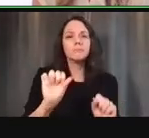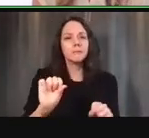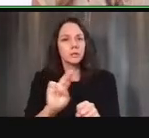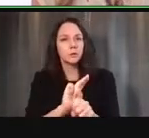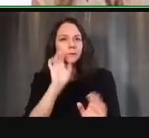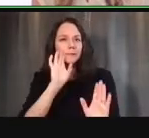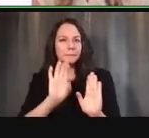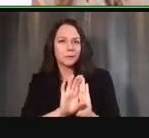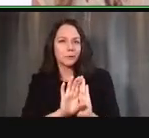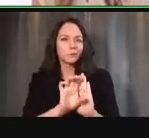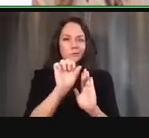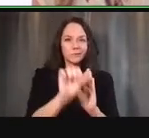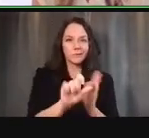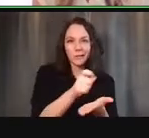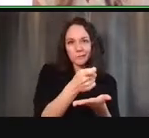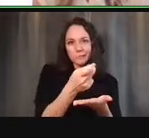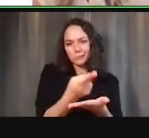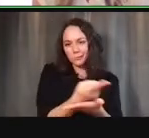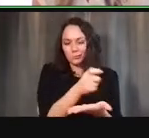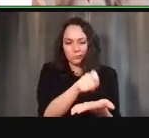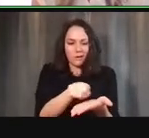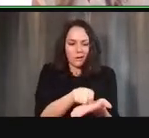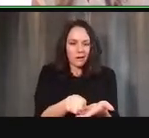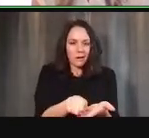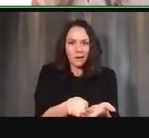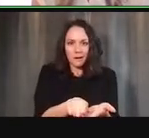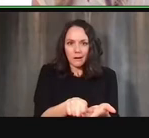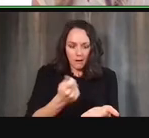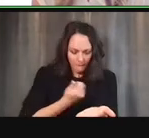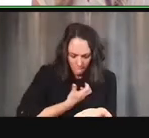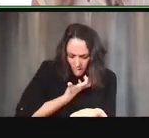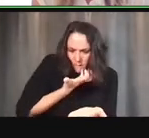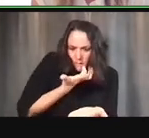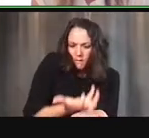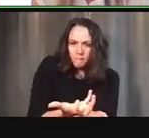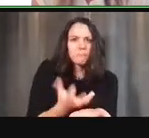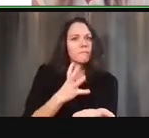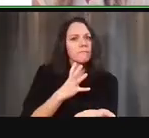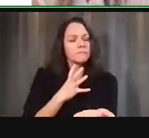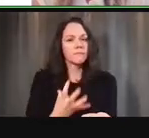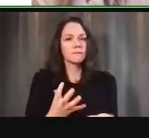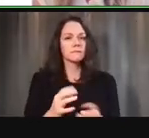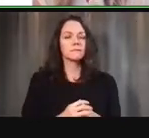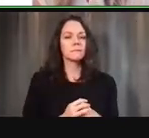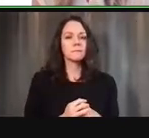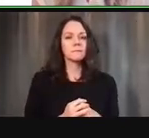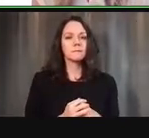You can just write what you feel if you want. And it is a way to facilitate moving away